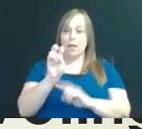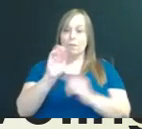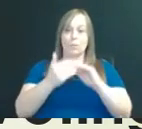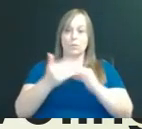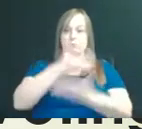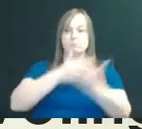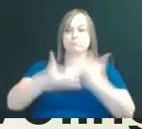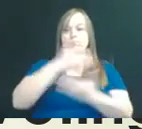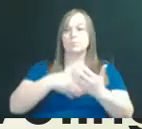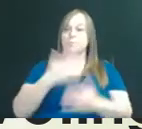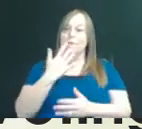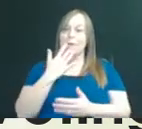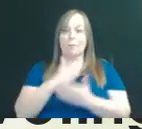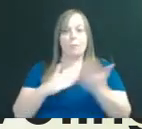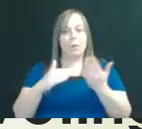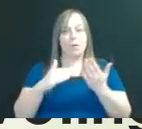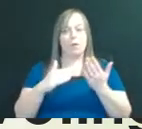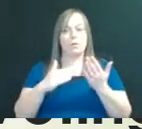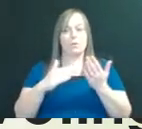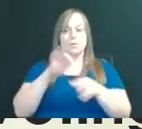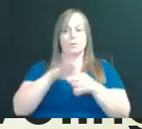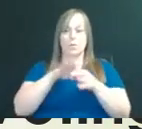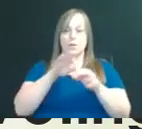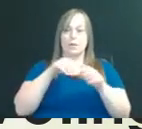This is one of my favorite things that the voting access team does.